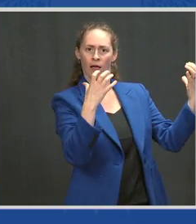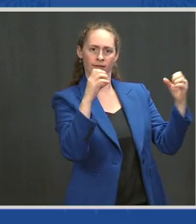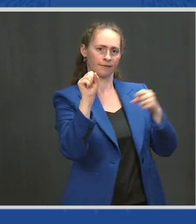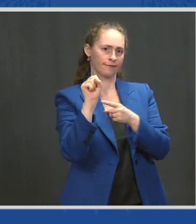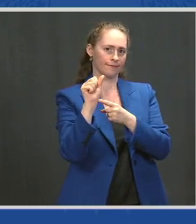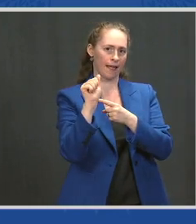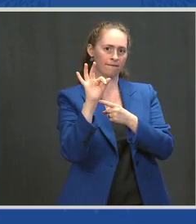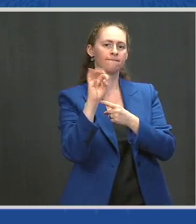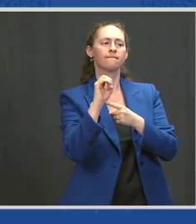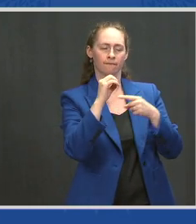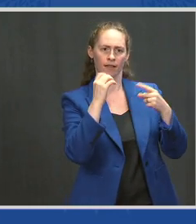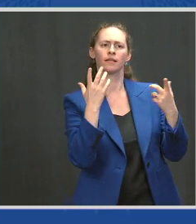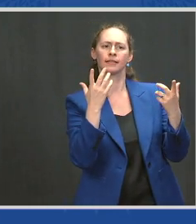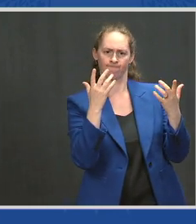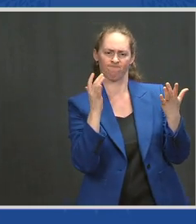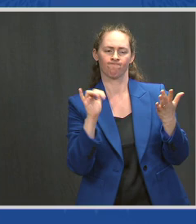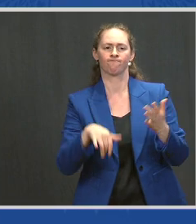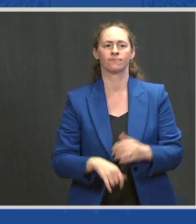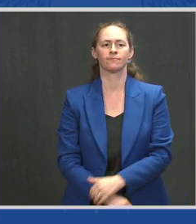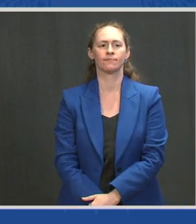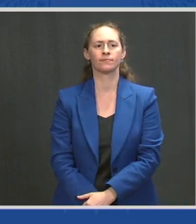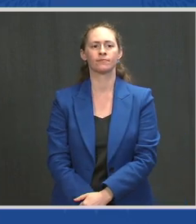remains a region of cooperation rather than conflict.